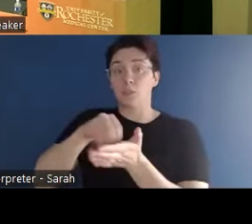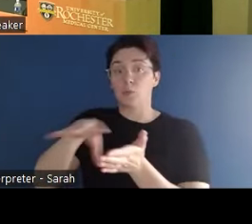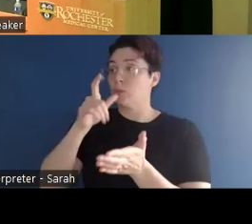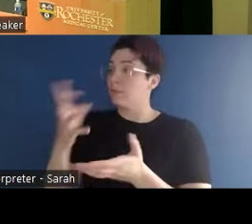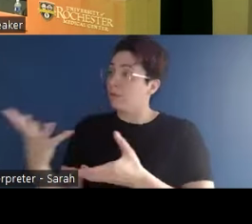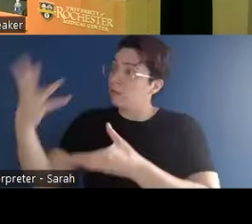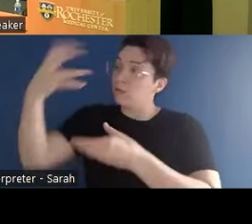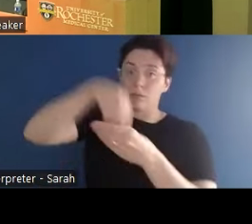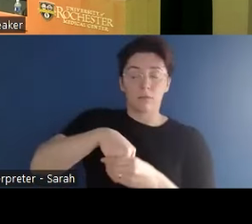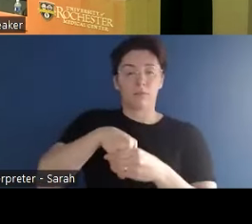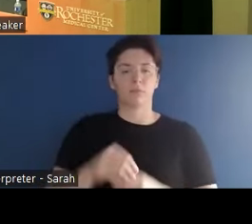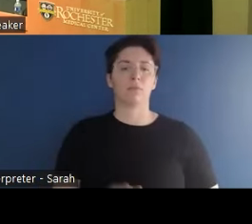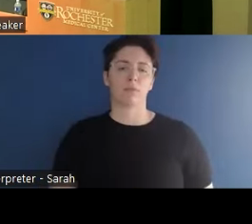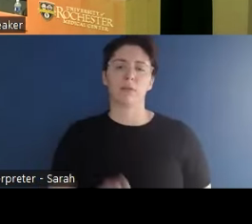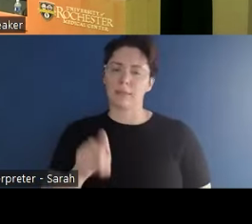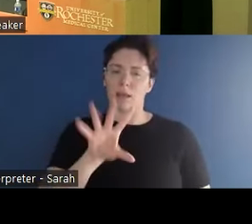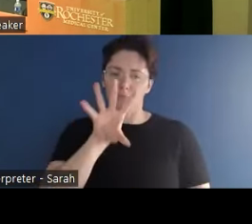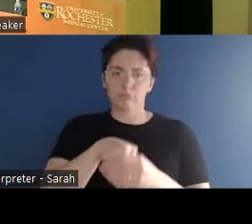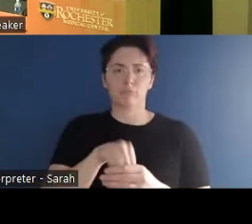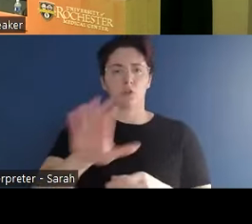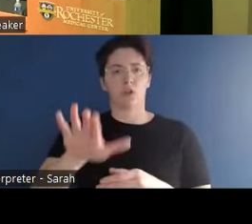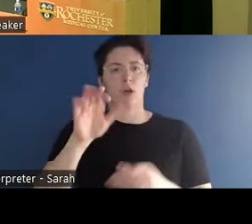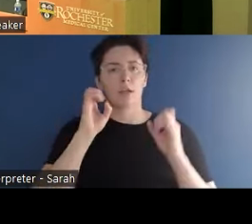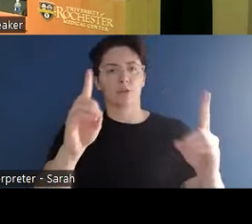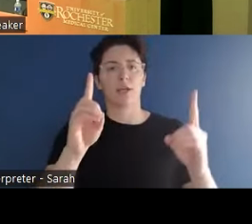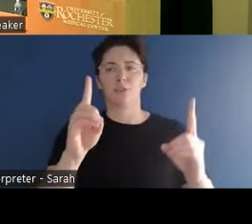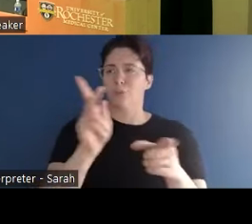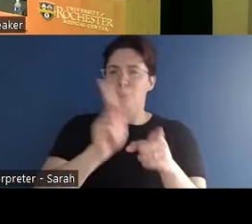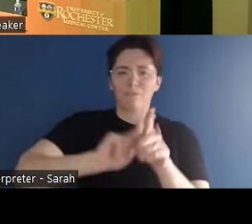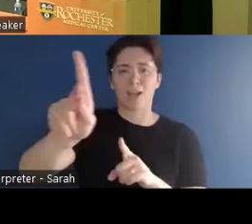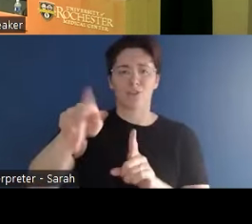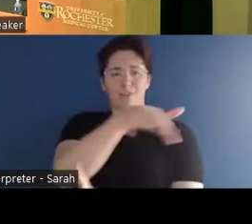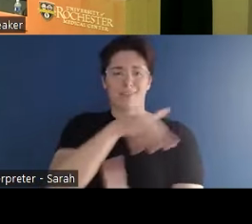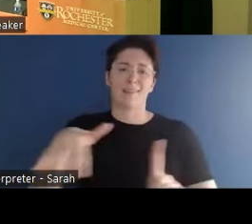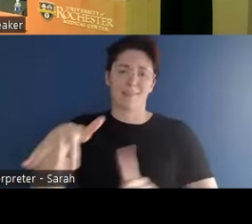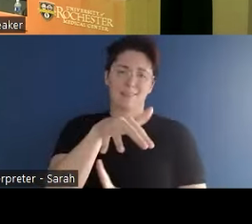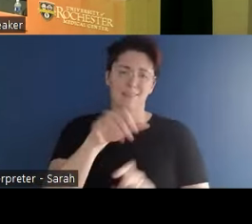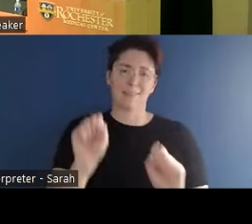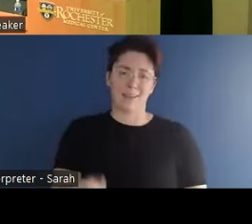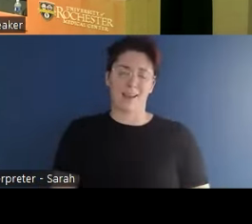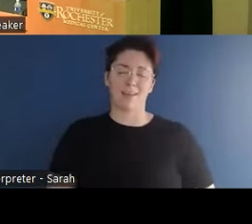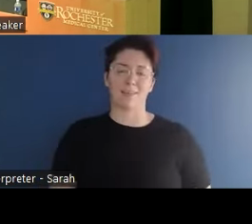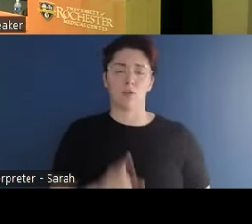in Social or educational or even professional settings is an important way that neurotypical